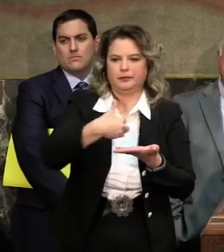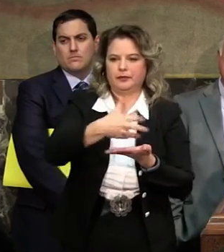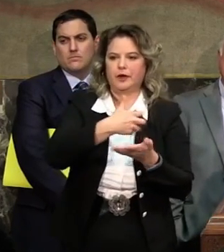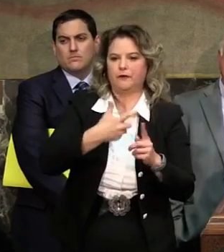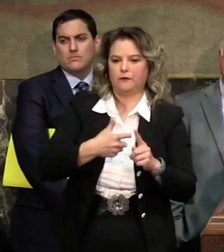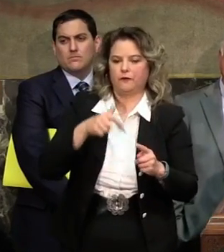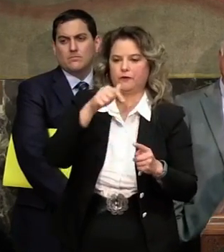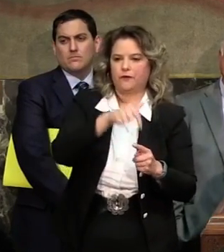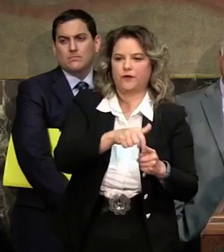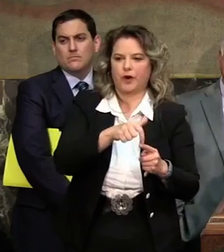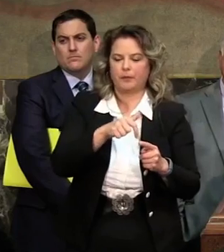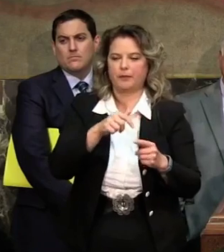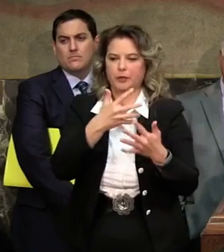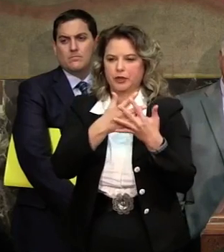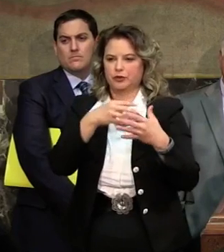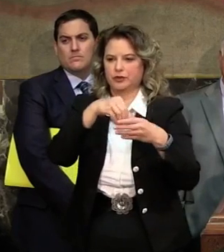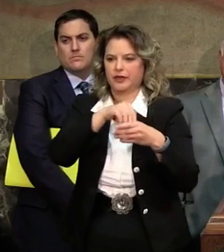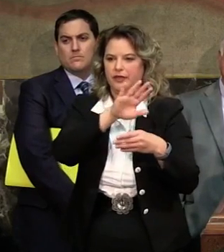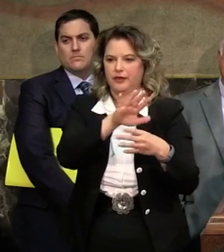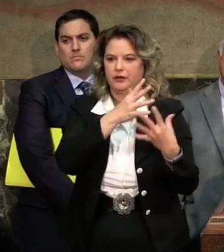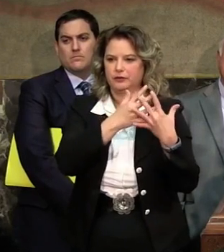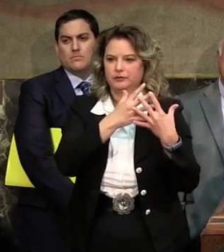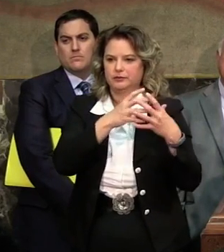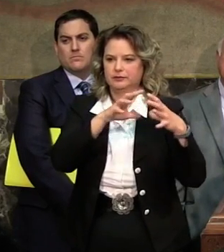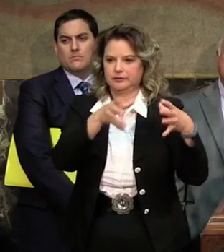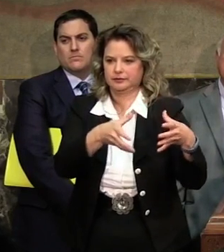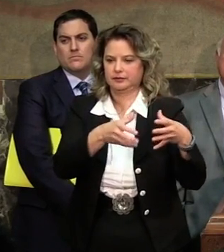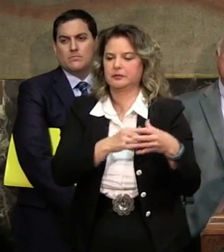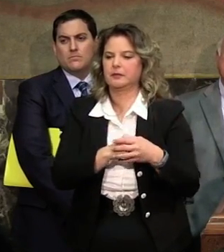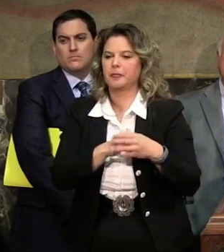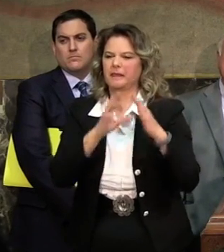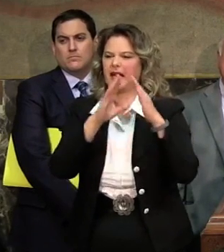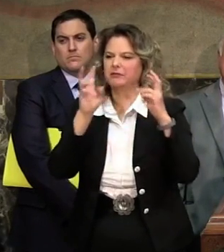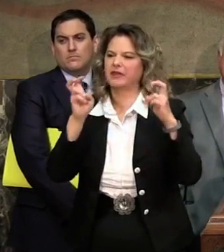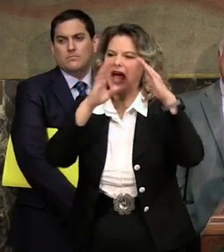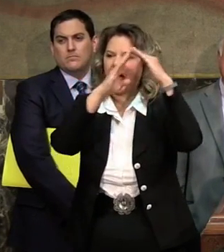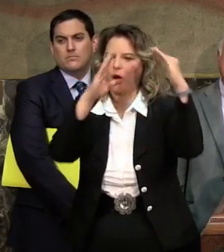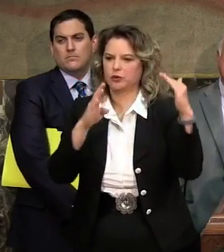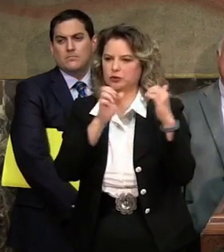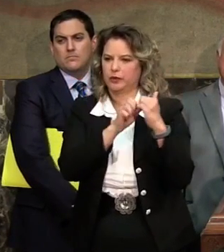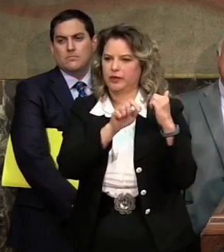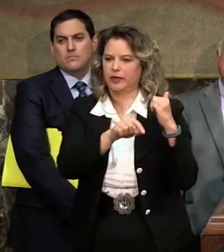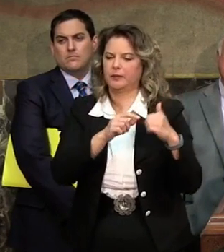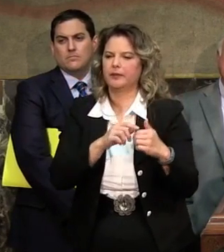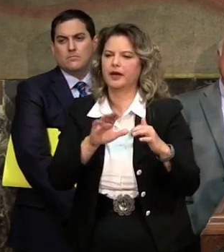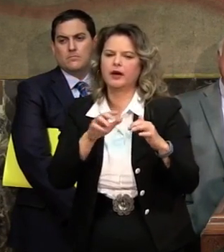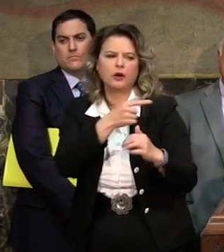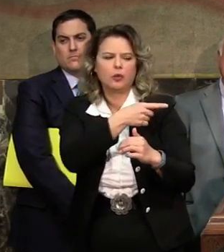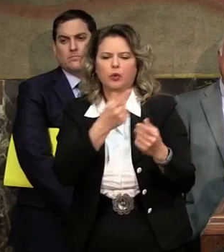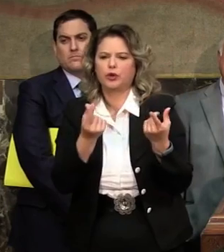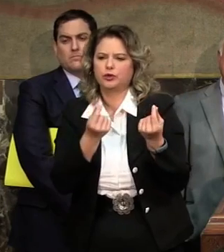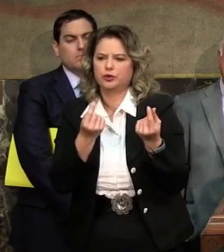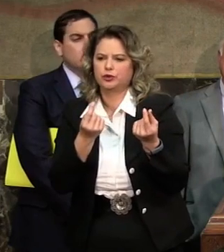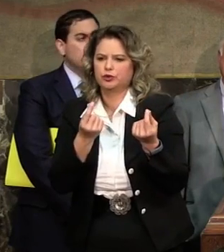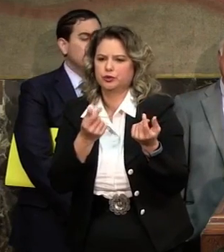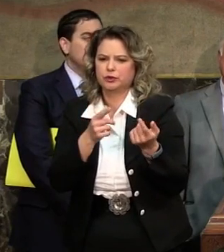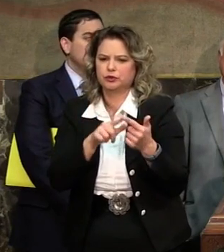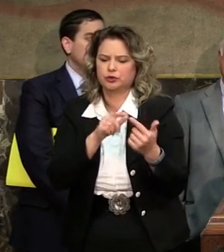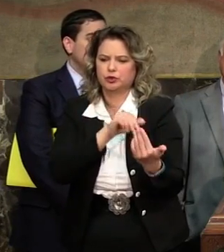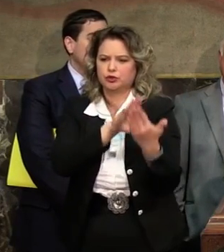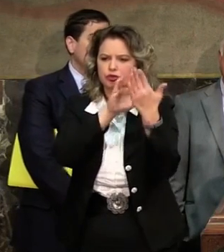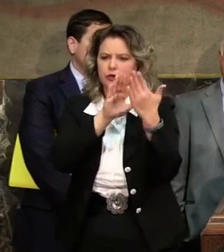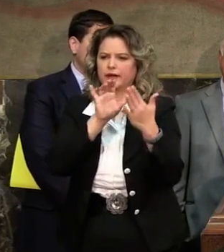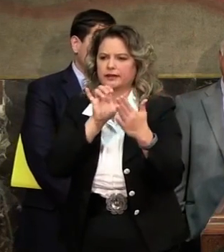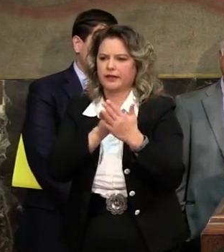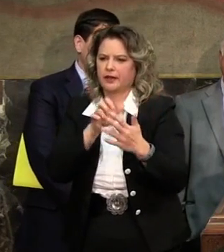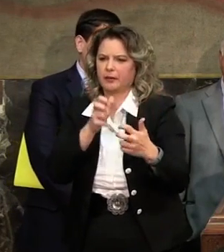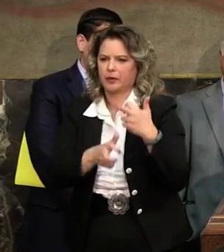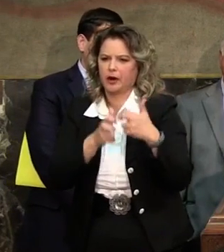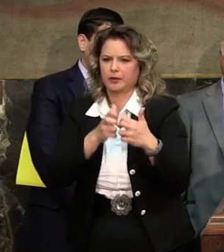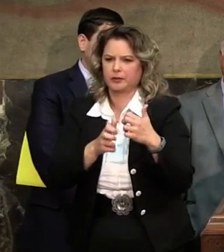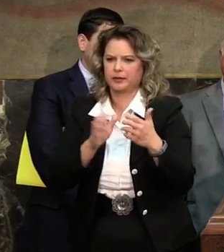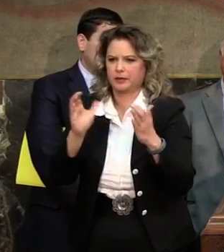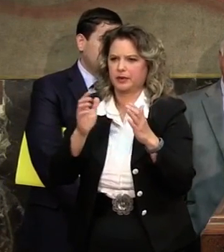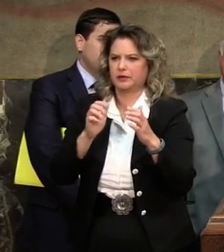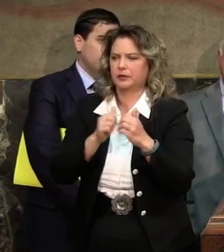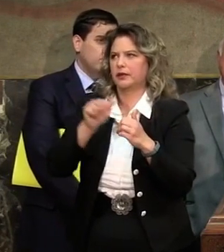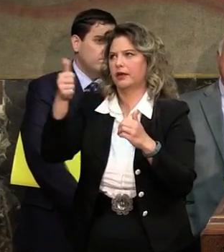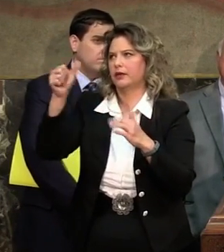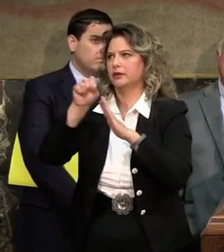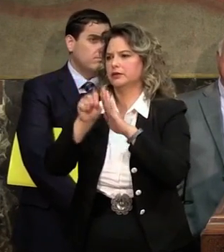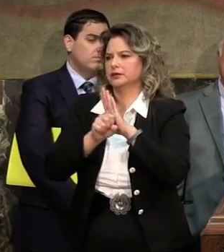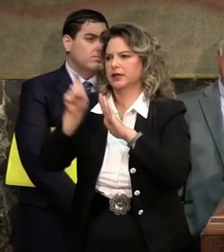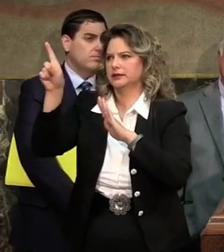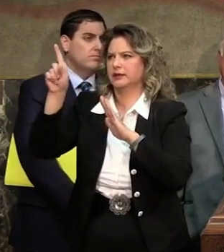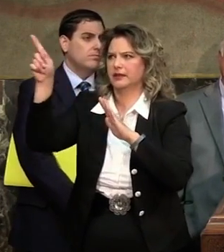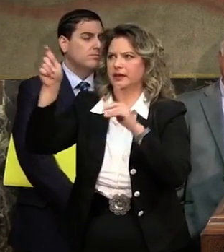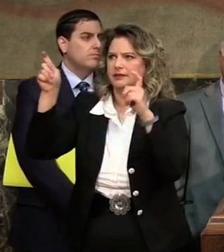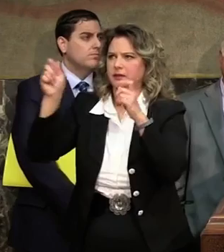well it is a good question for those of